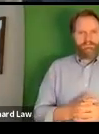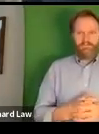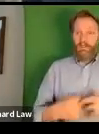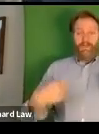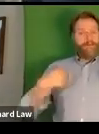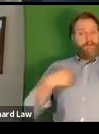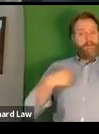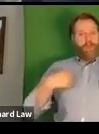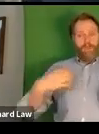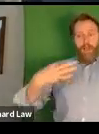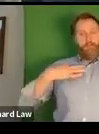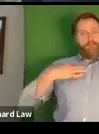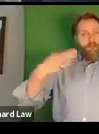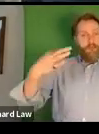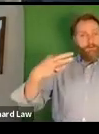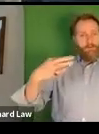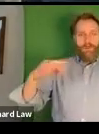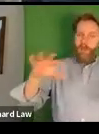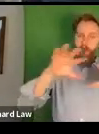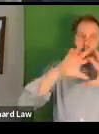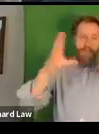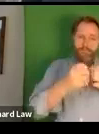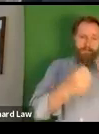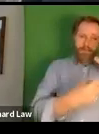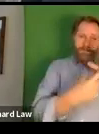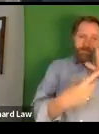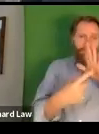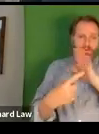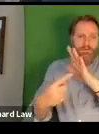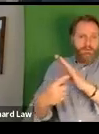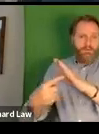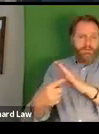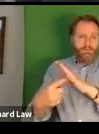it and I think you know after the initial shock of lockdown what I was surprised